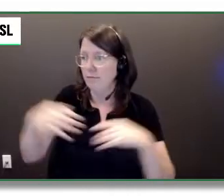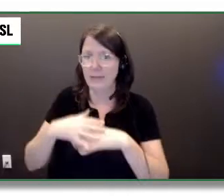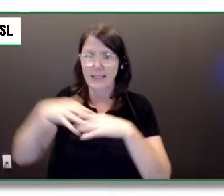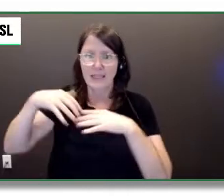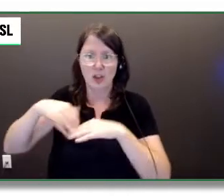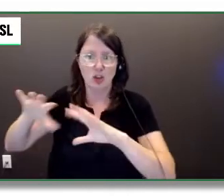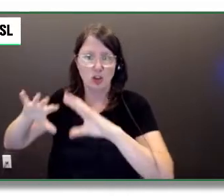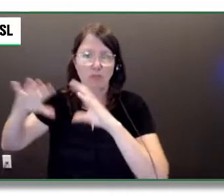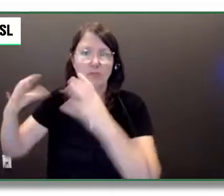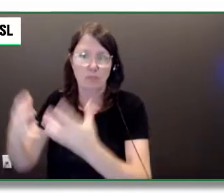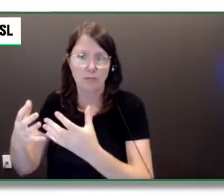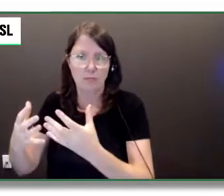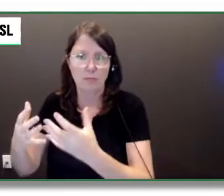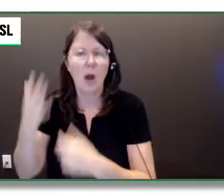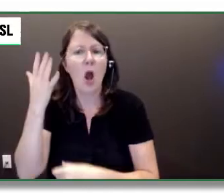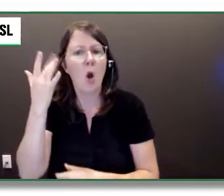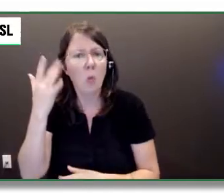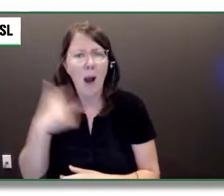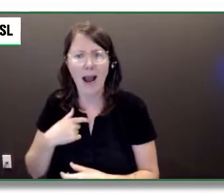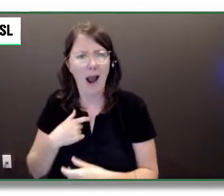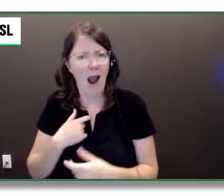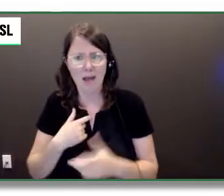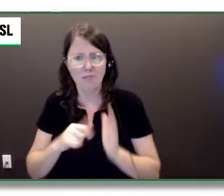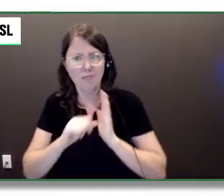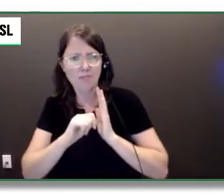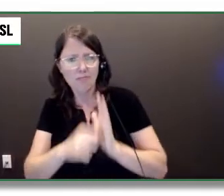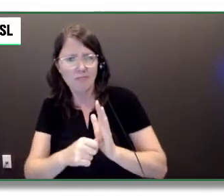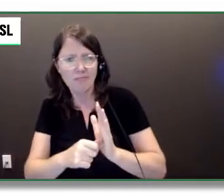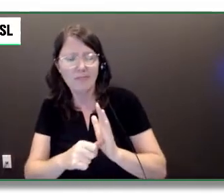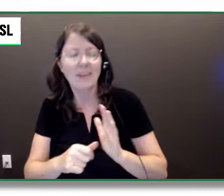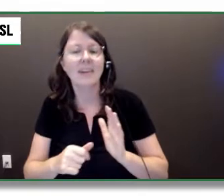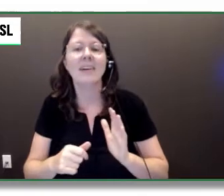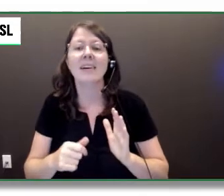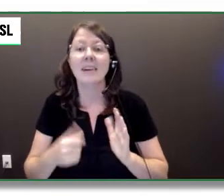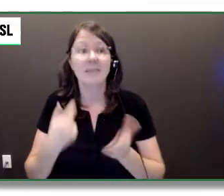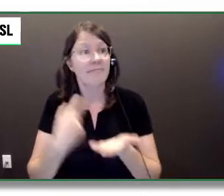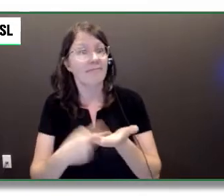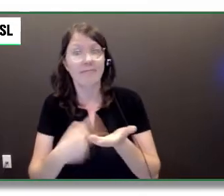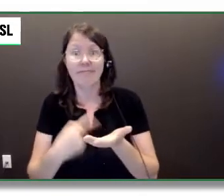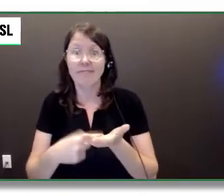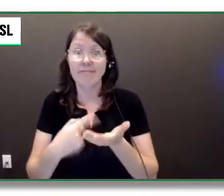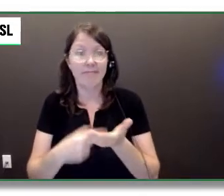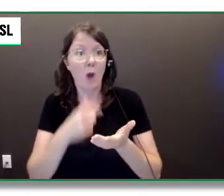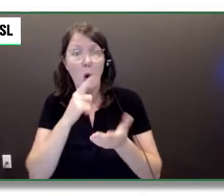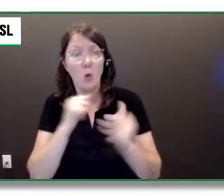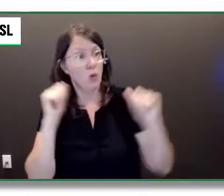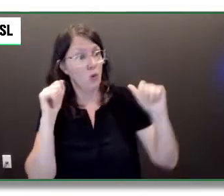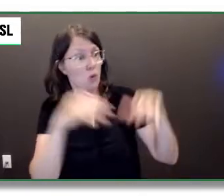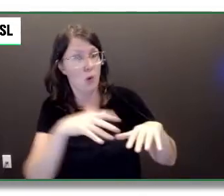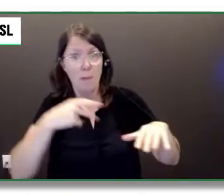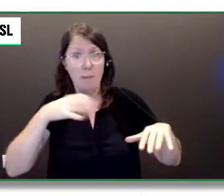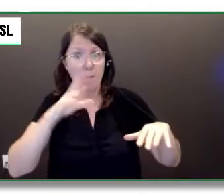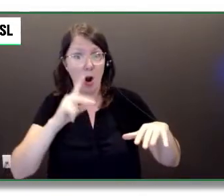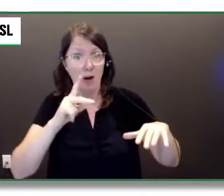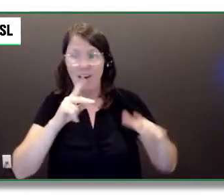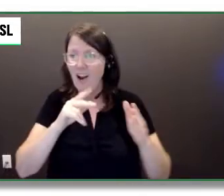parks so often it's not the Indigenous people whose land it was stolen to create those parks. So talking about park